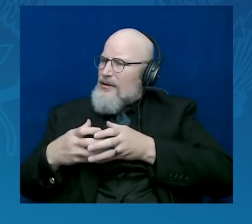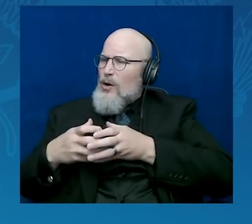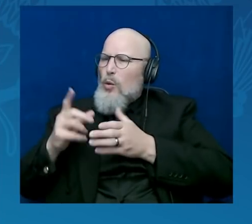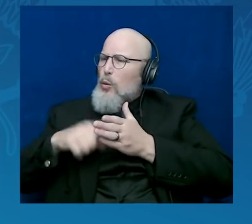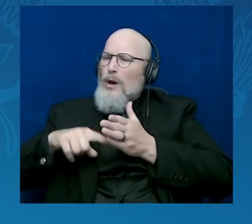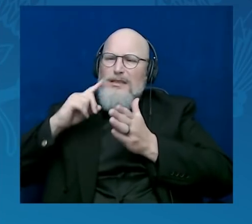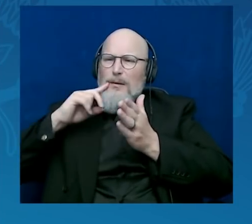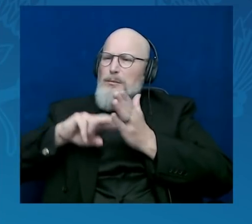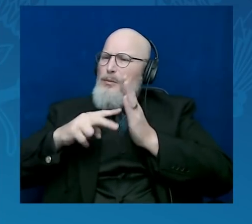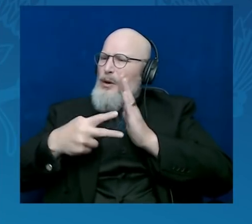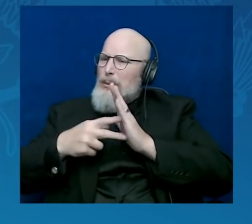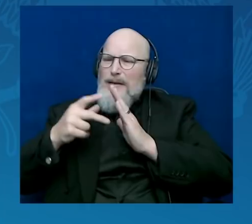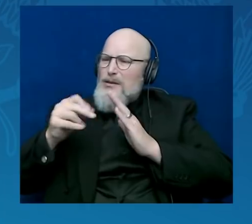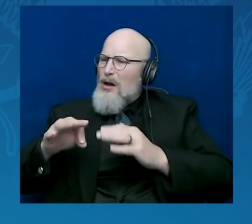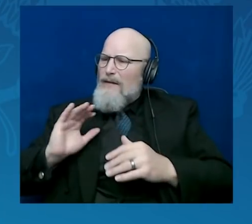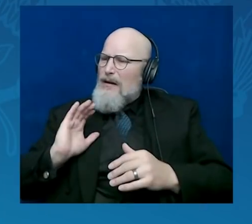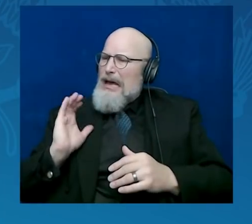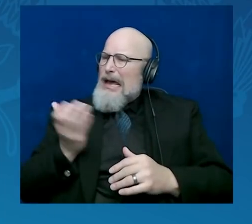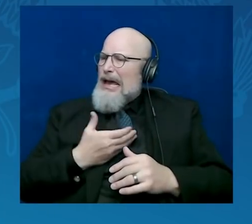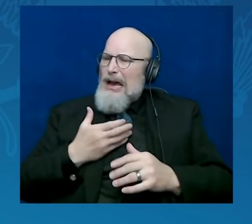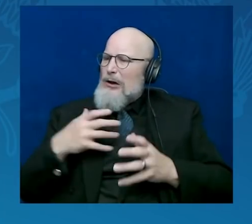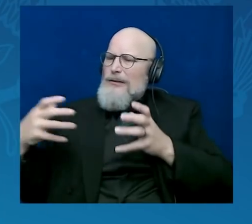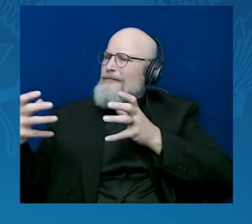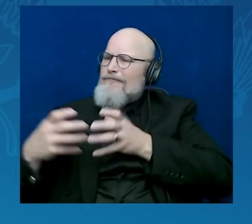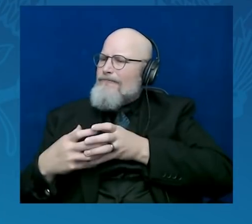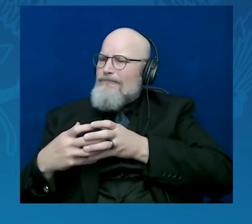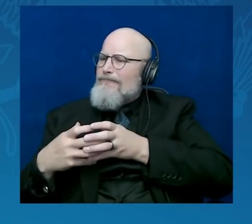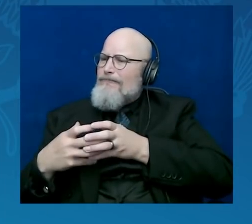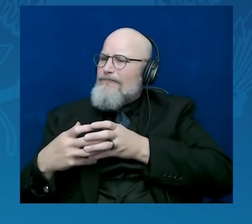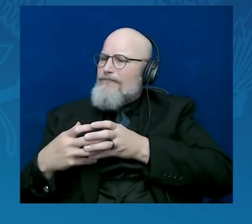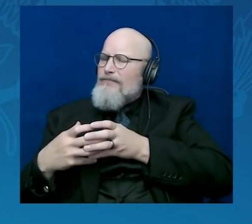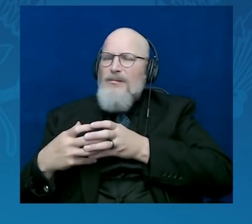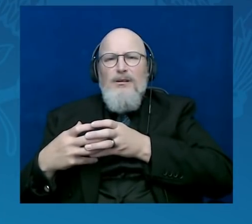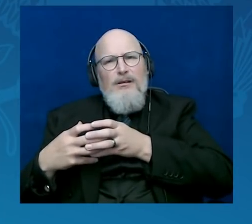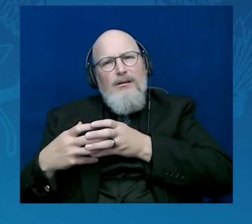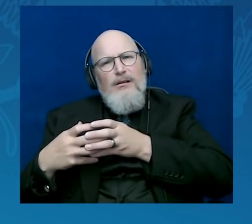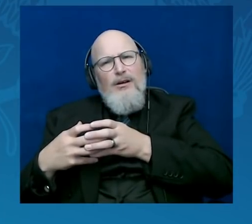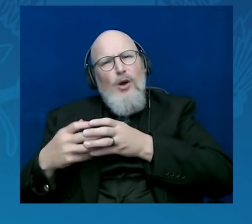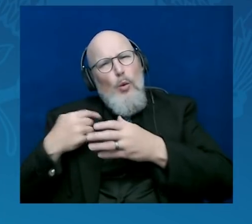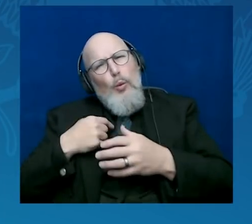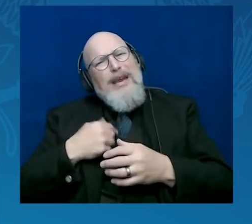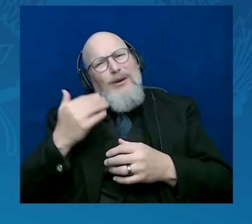And I think we all know the history of NATO and its reason for being.